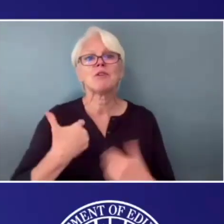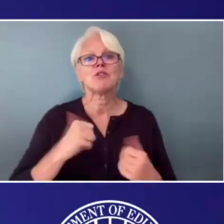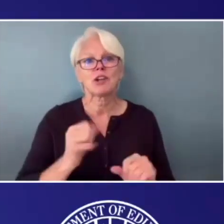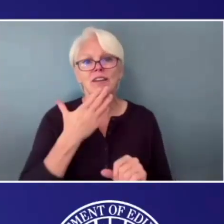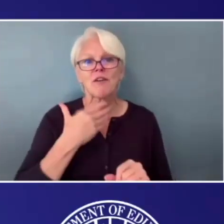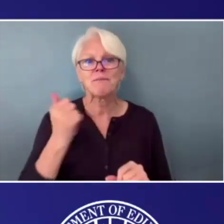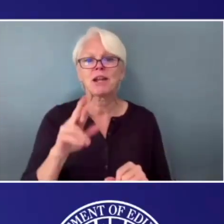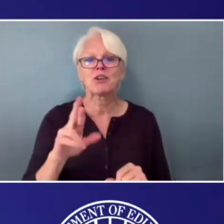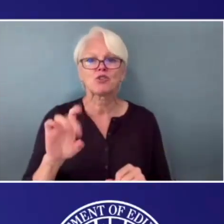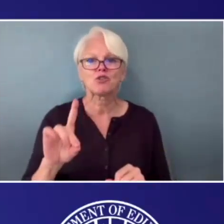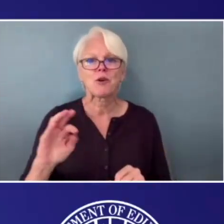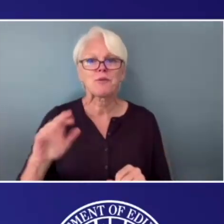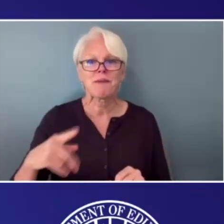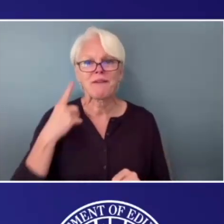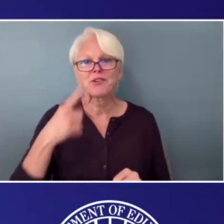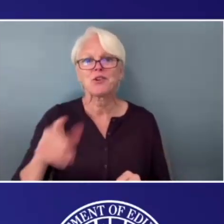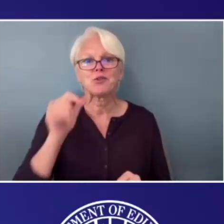in the morning and have a great night.